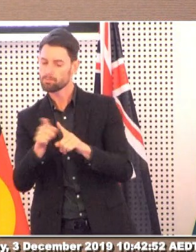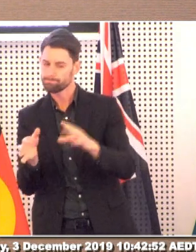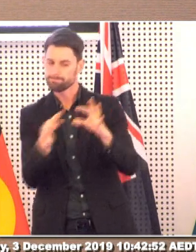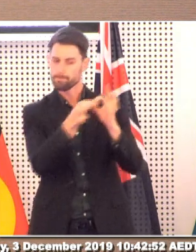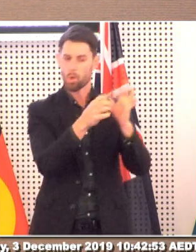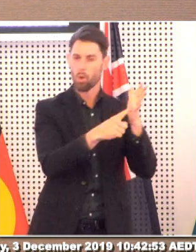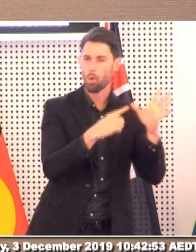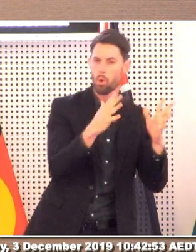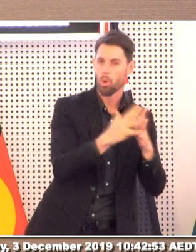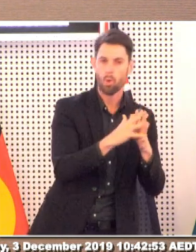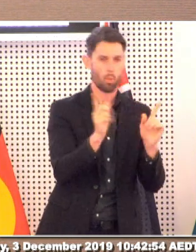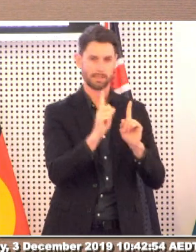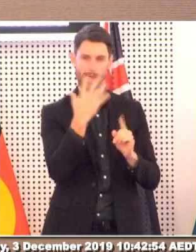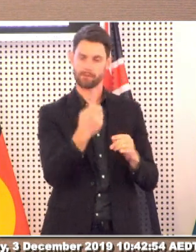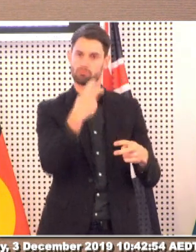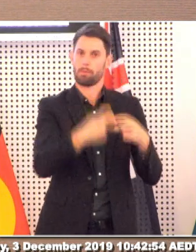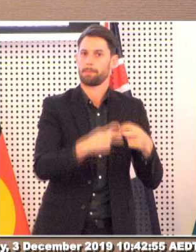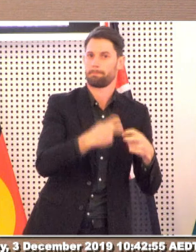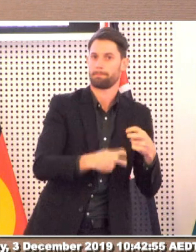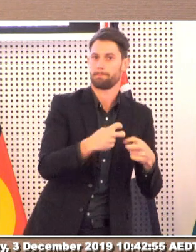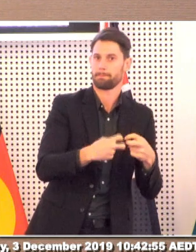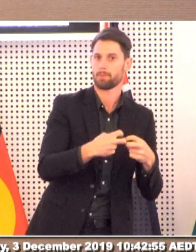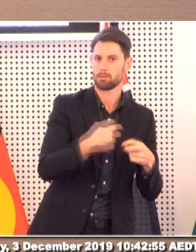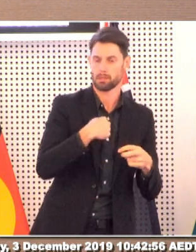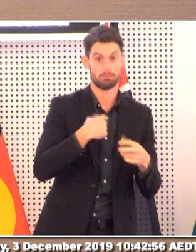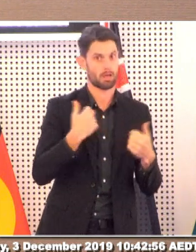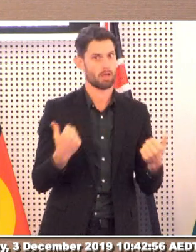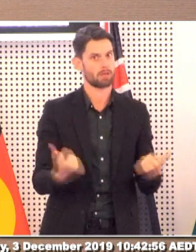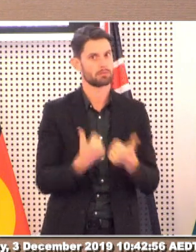And so a lot of my work has actually been around what are termed restrictive